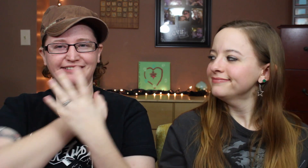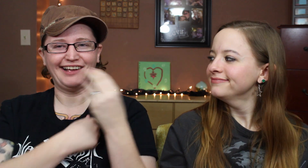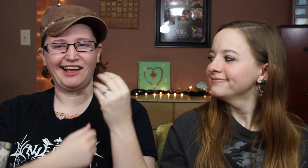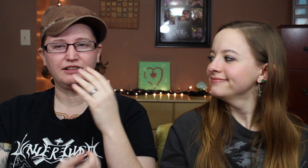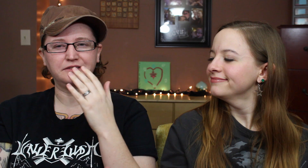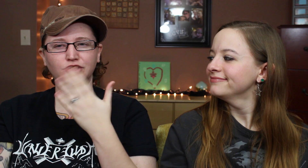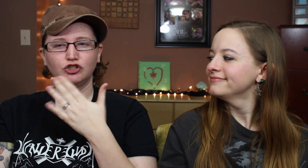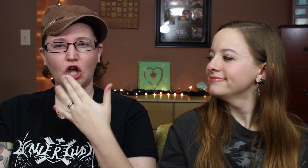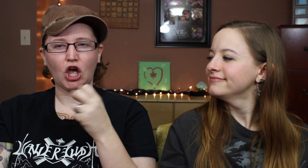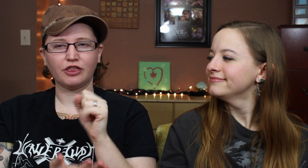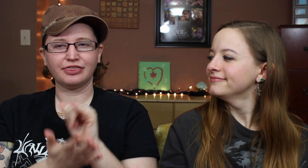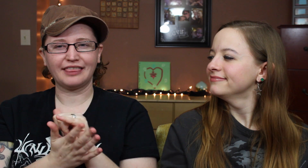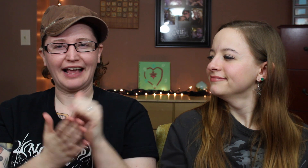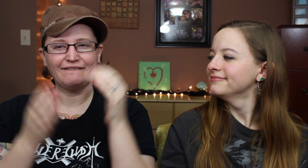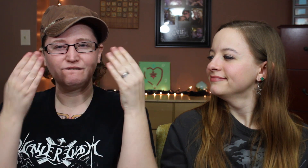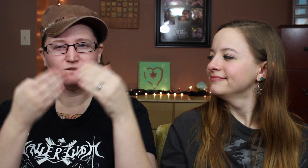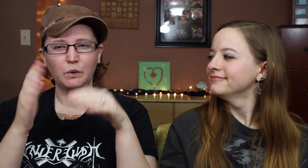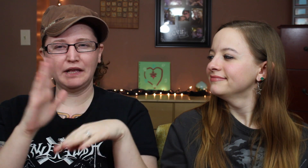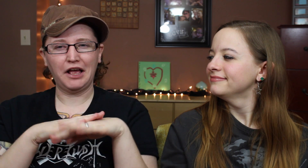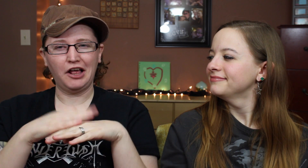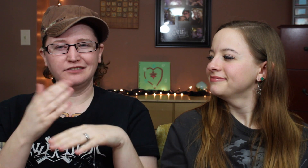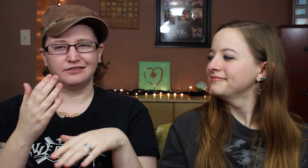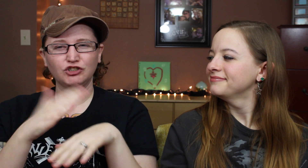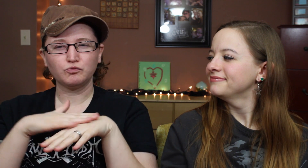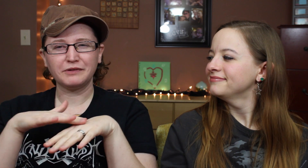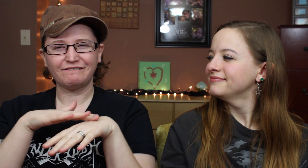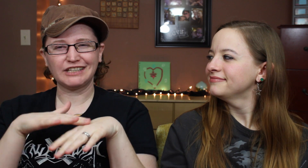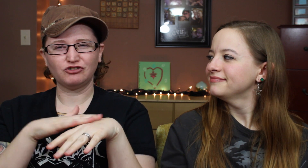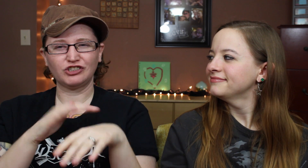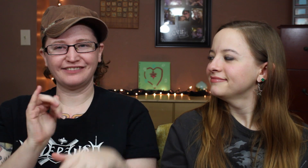pop or like country. More songs that focus on like